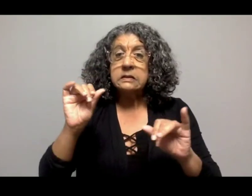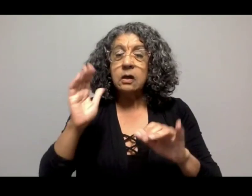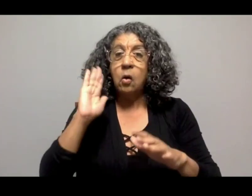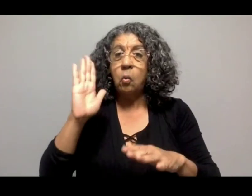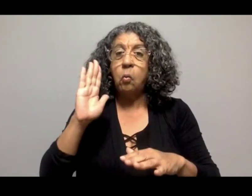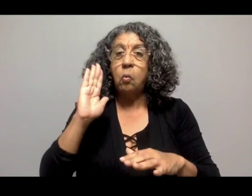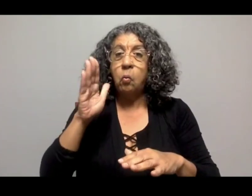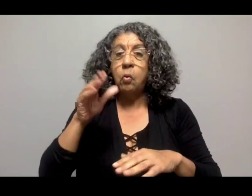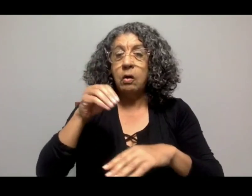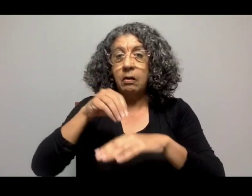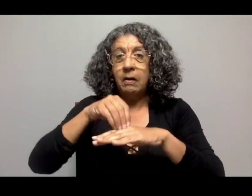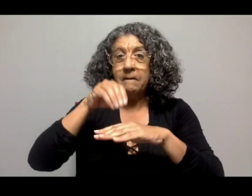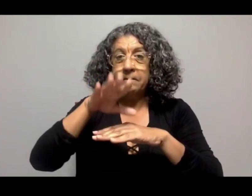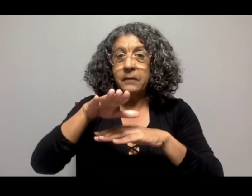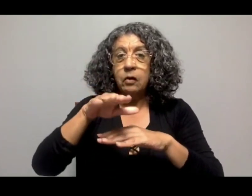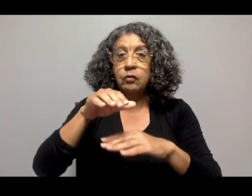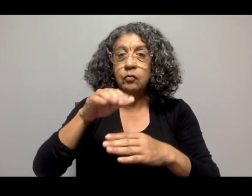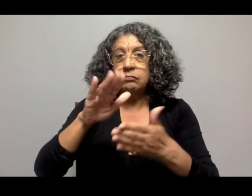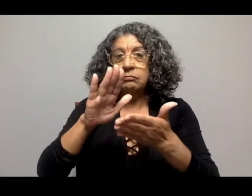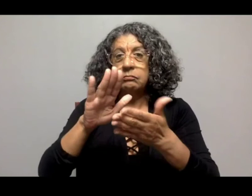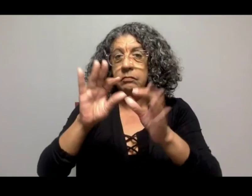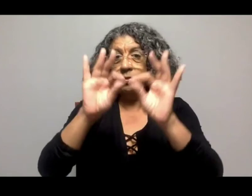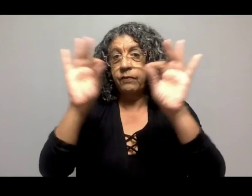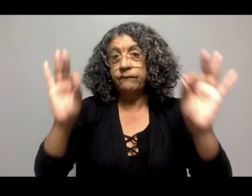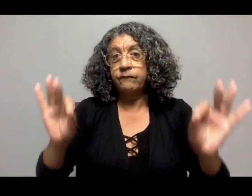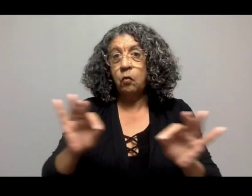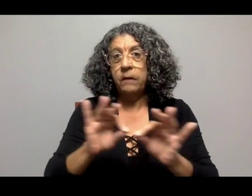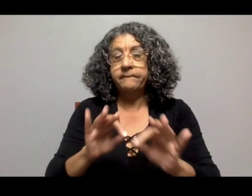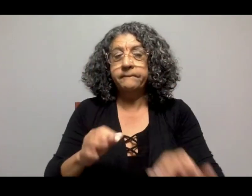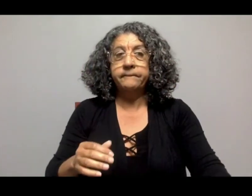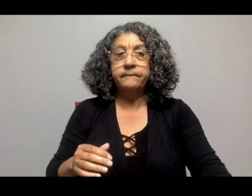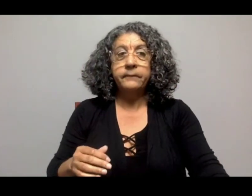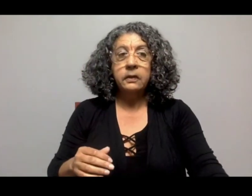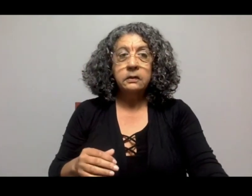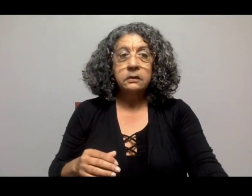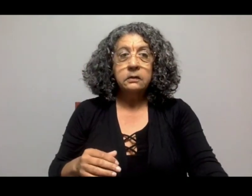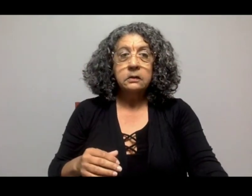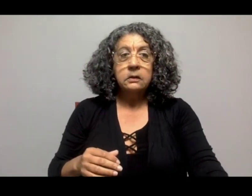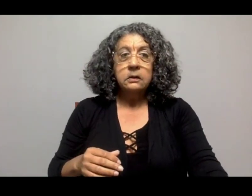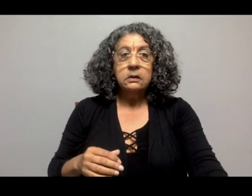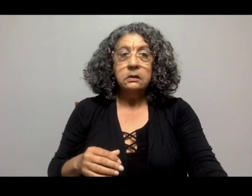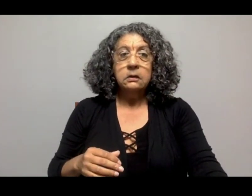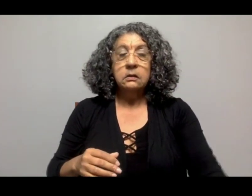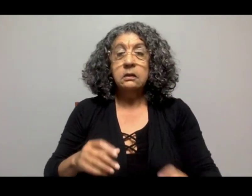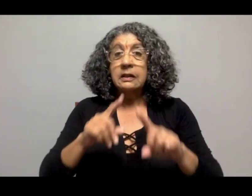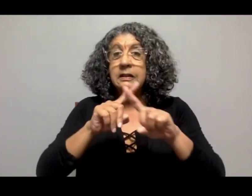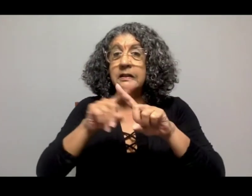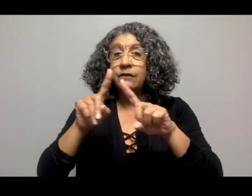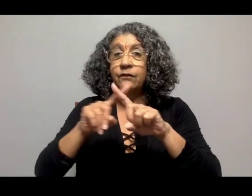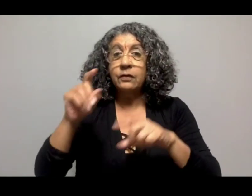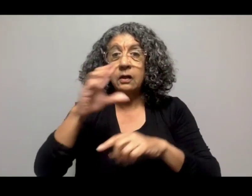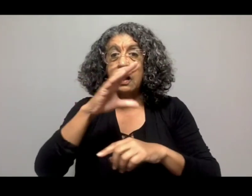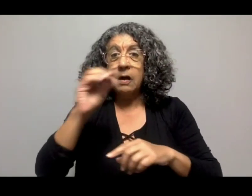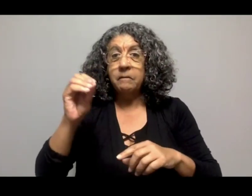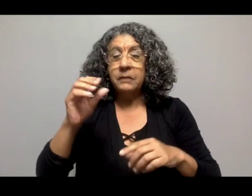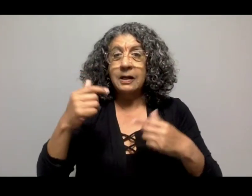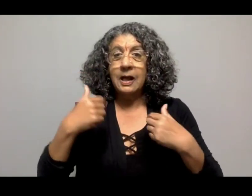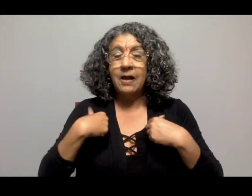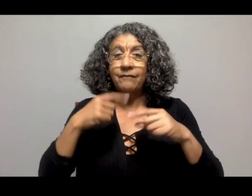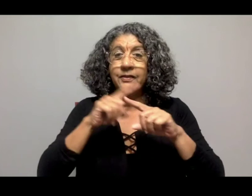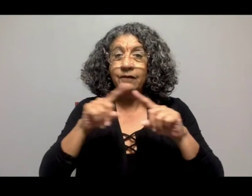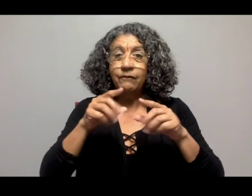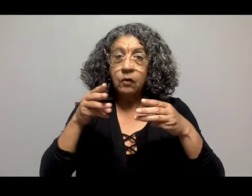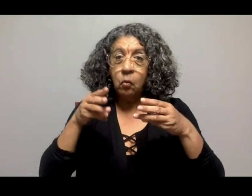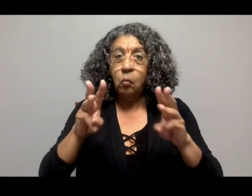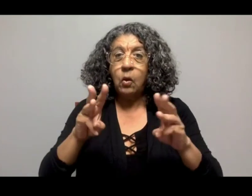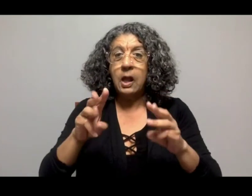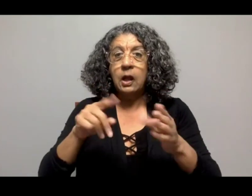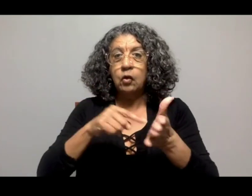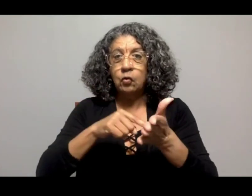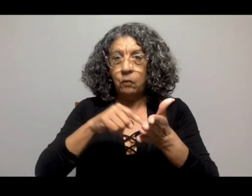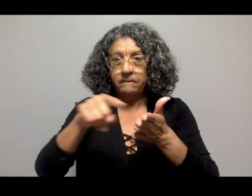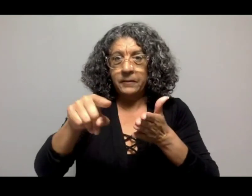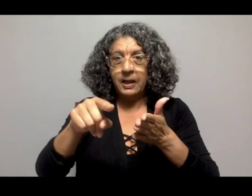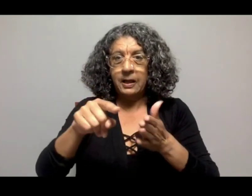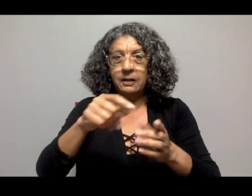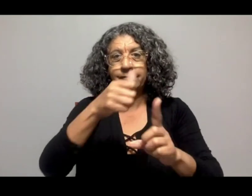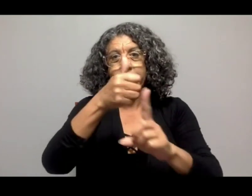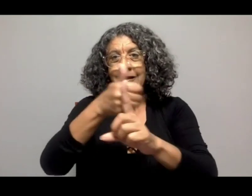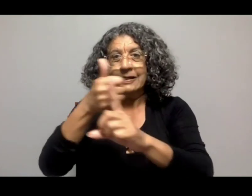the company will still mail you a paper form. Different companies have different ways to pay